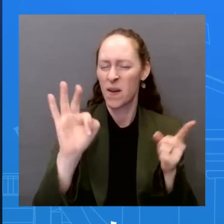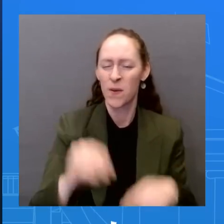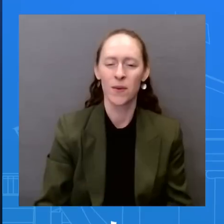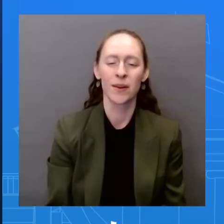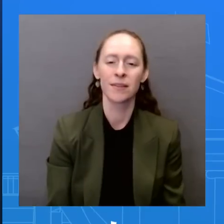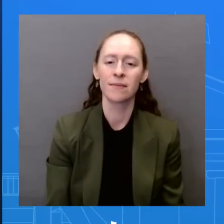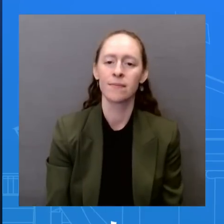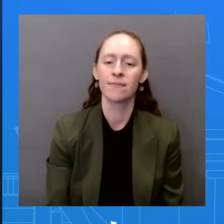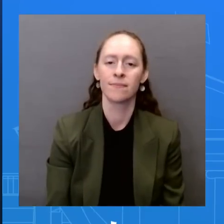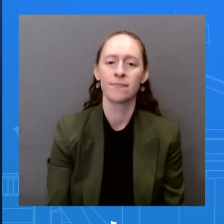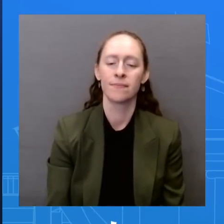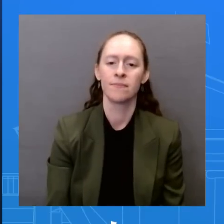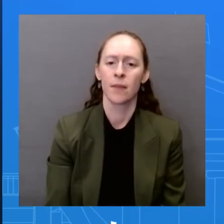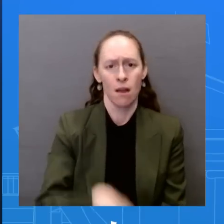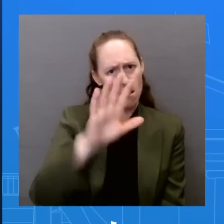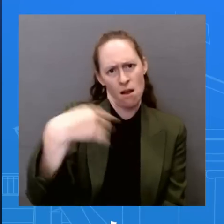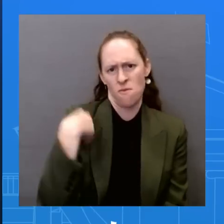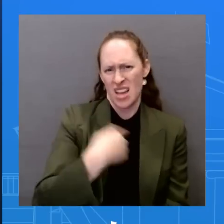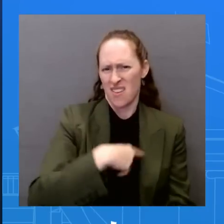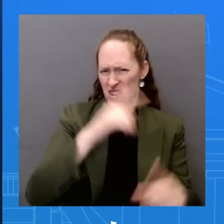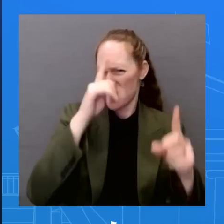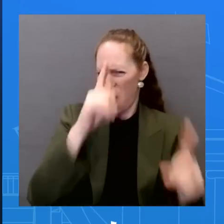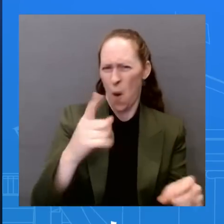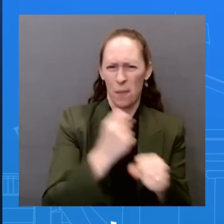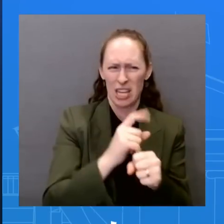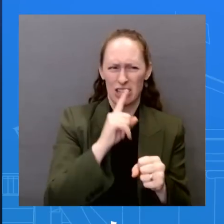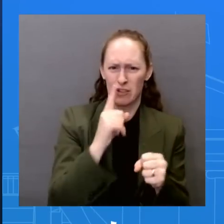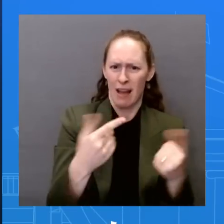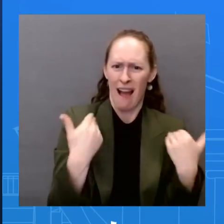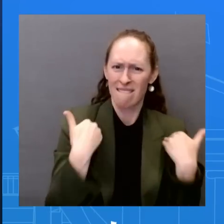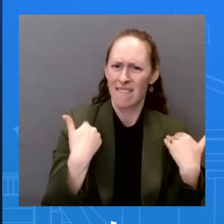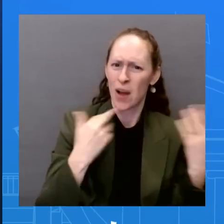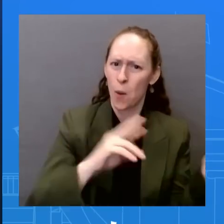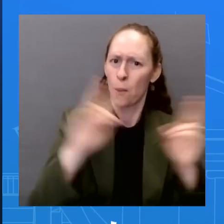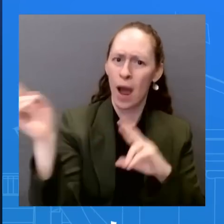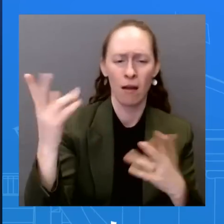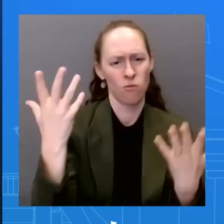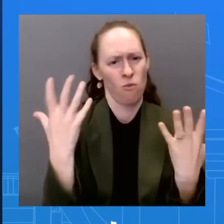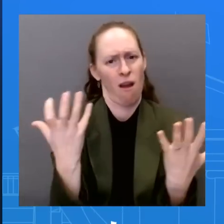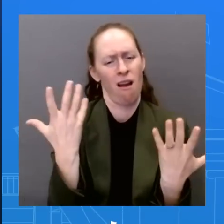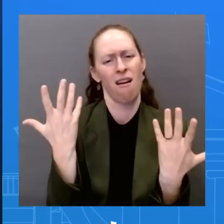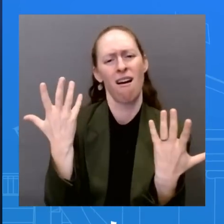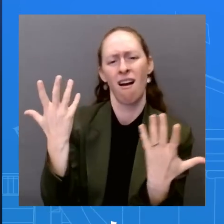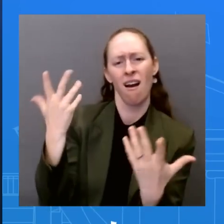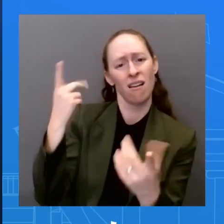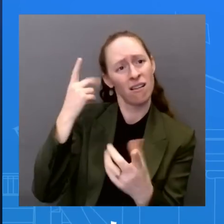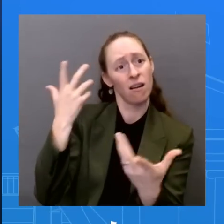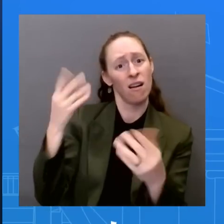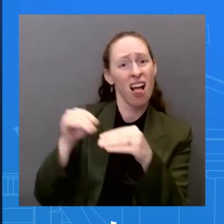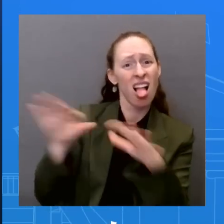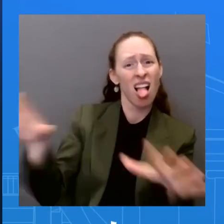And we're already seeing progress, as Dr. Daskalakis will brief out here in a little bit.